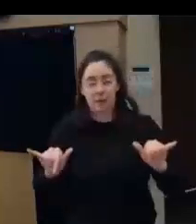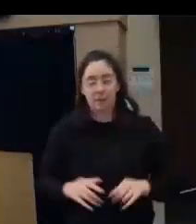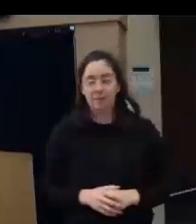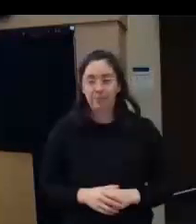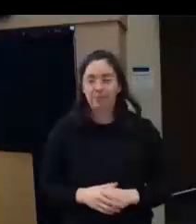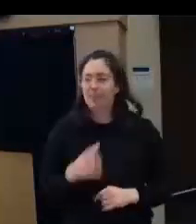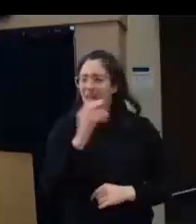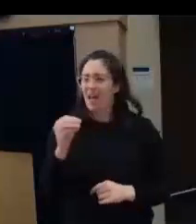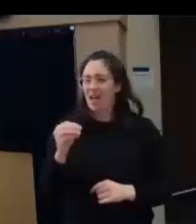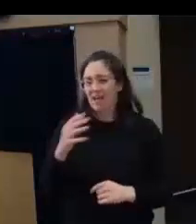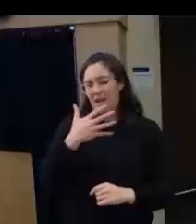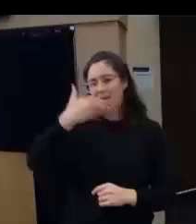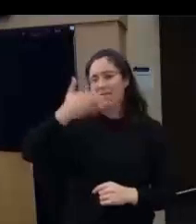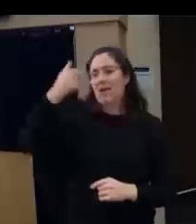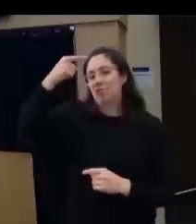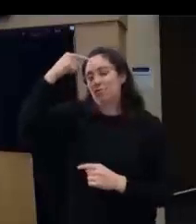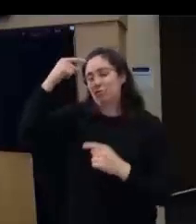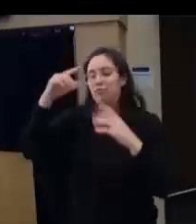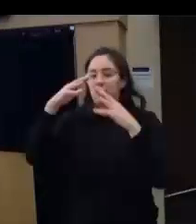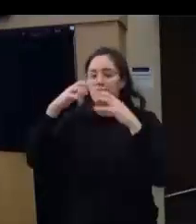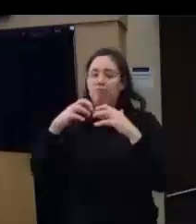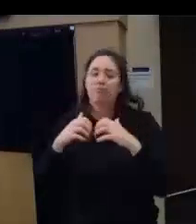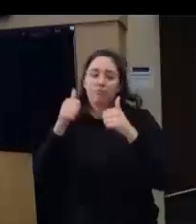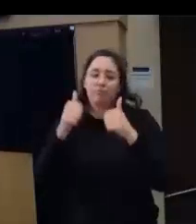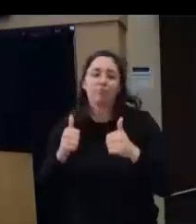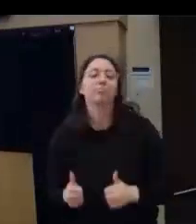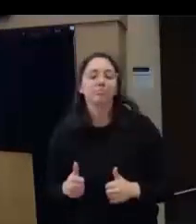are the effects of aging on the brain as I me mentioned earlier adults with congenital